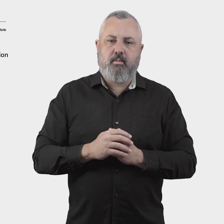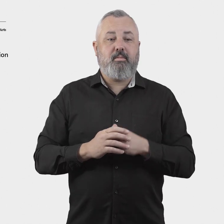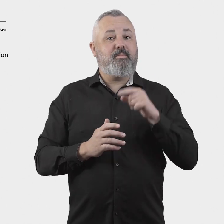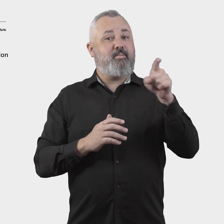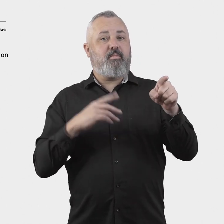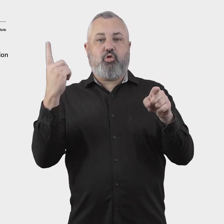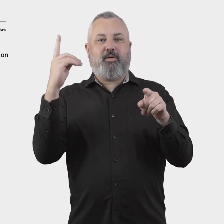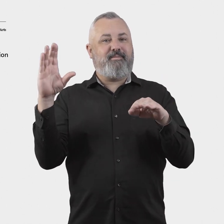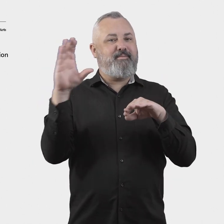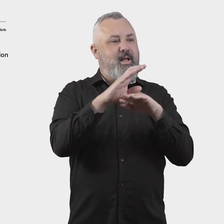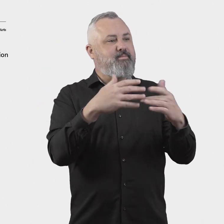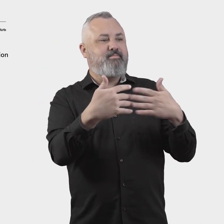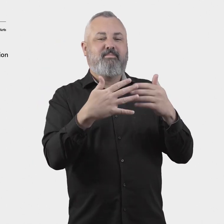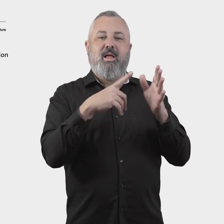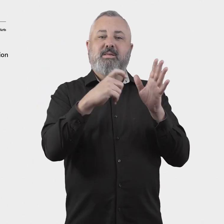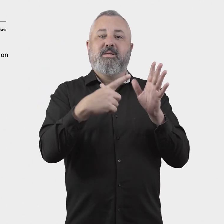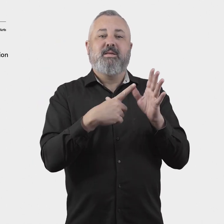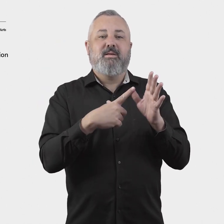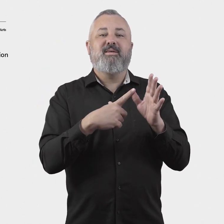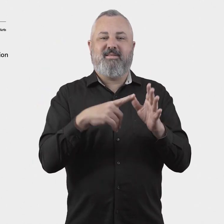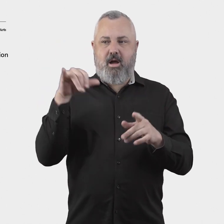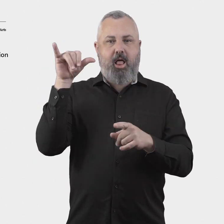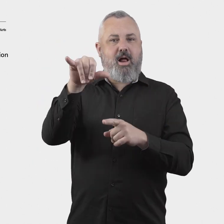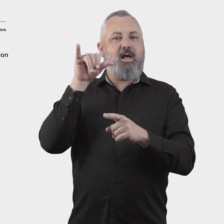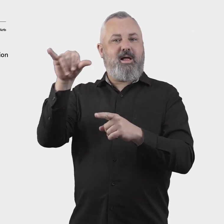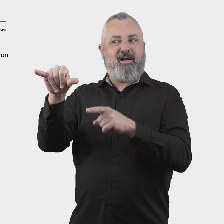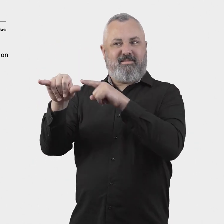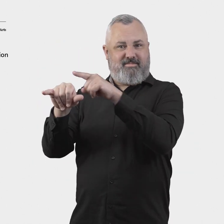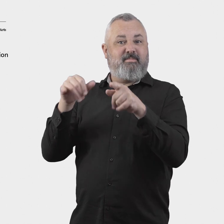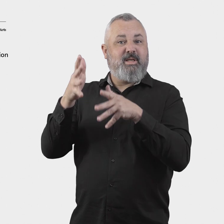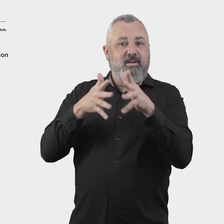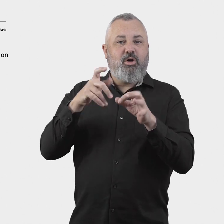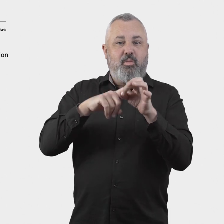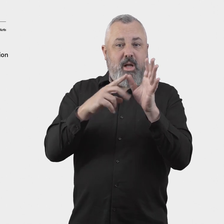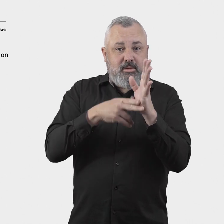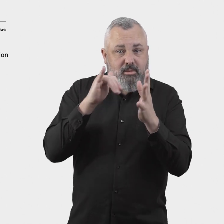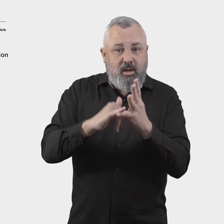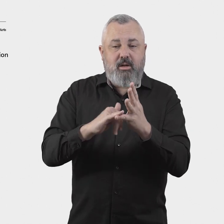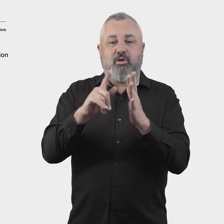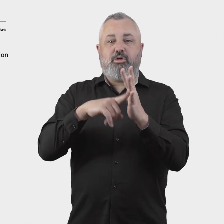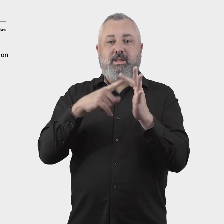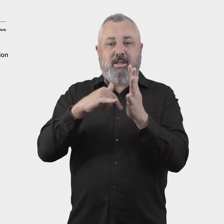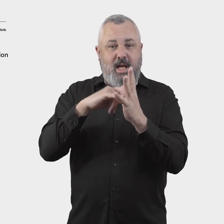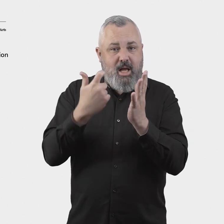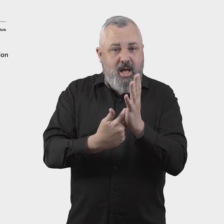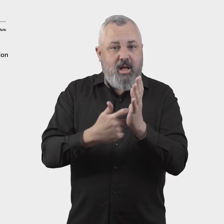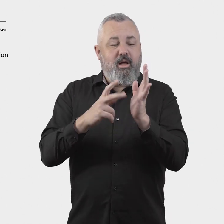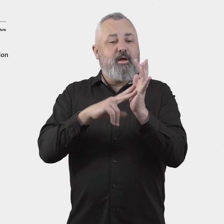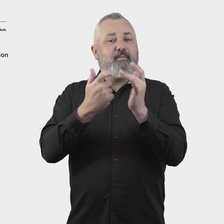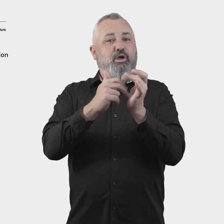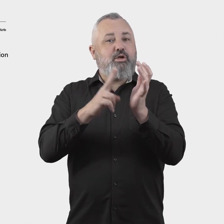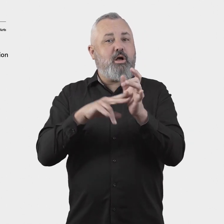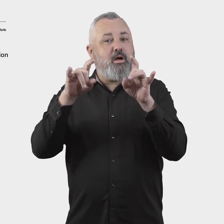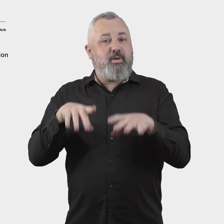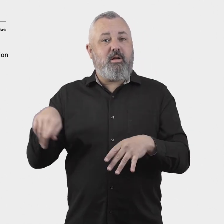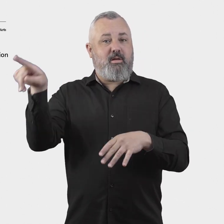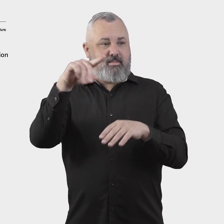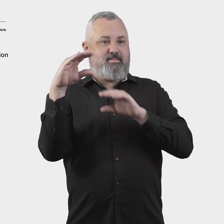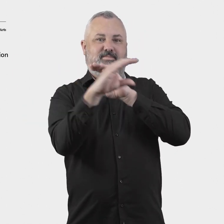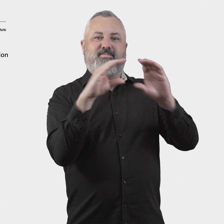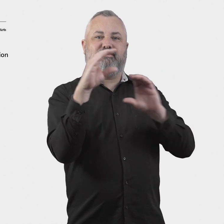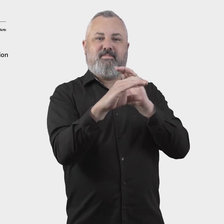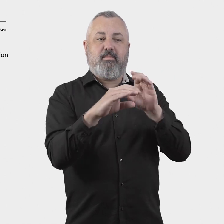The ACA is funded and managed by participating airlines.